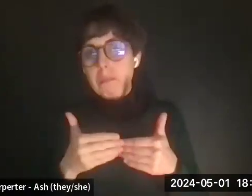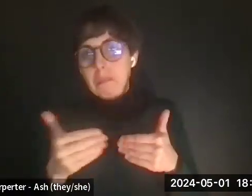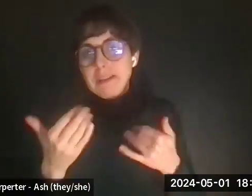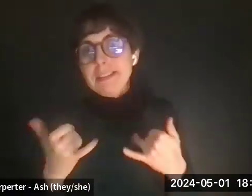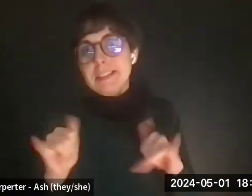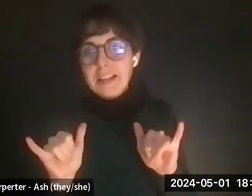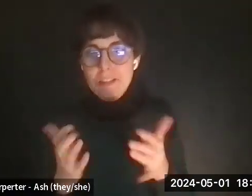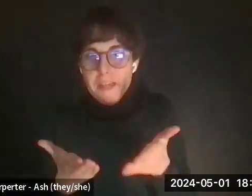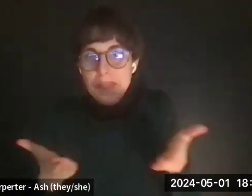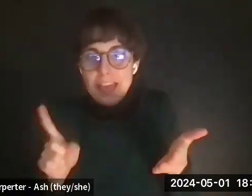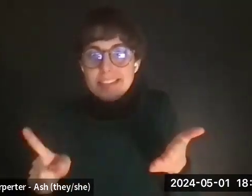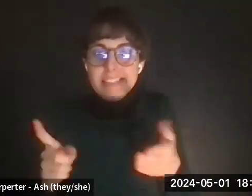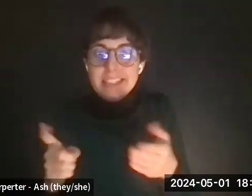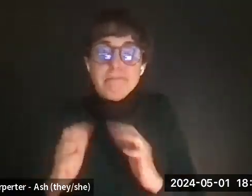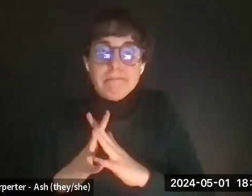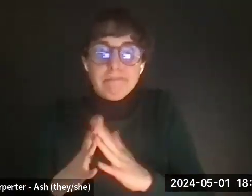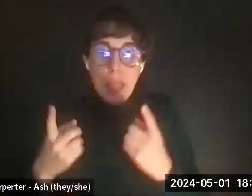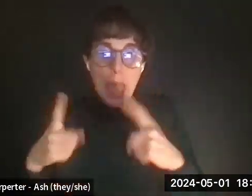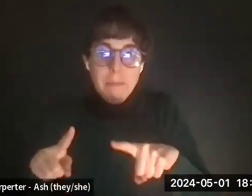Thank you Patty. We're so glad you're here tonight.